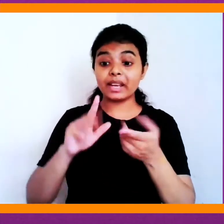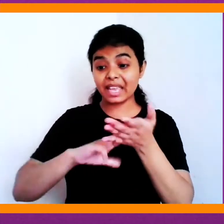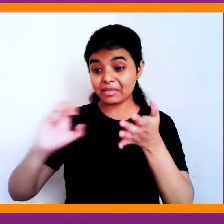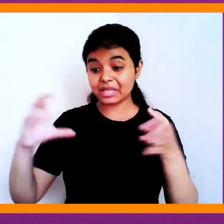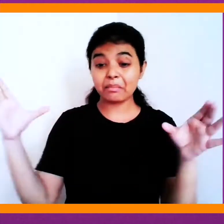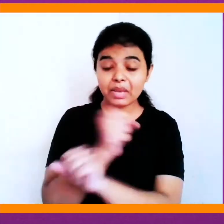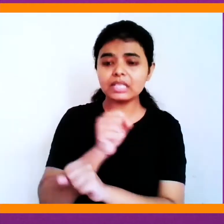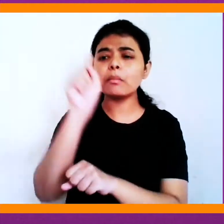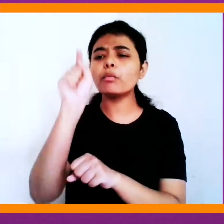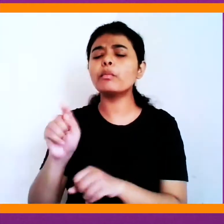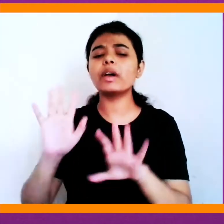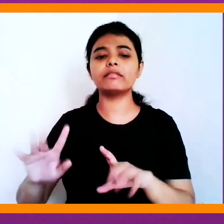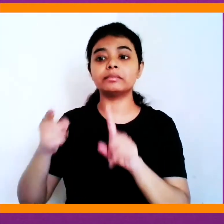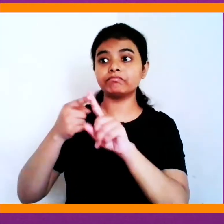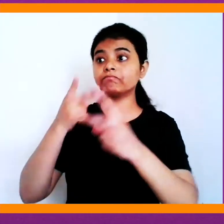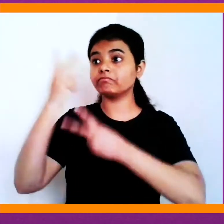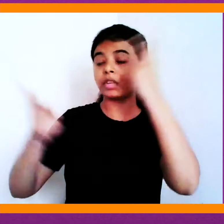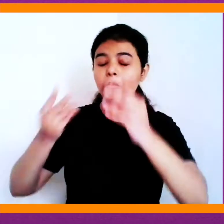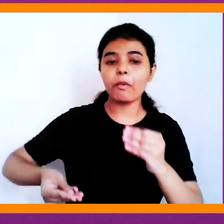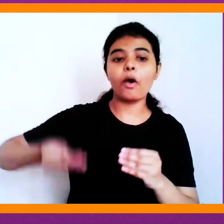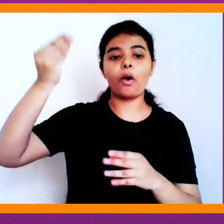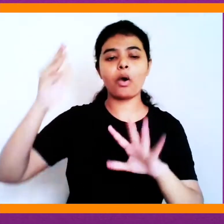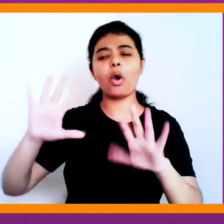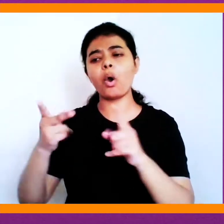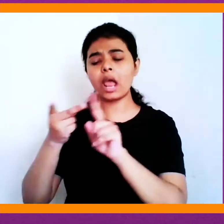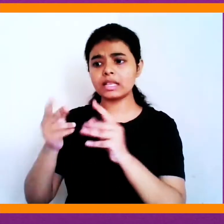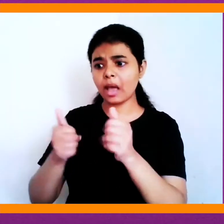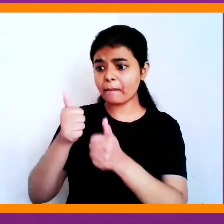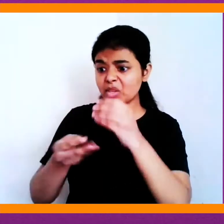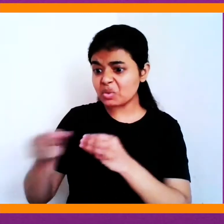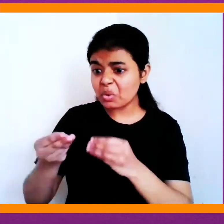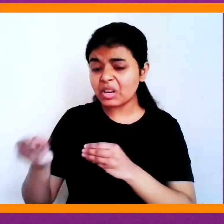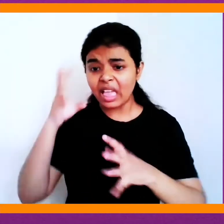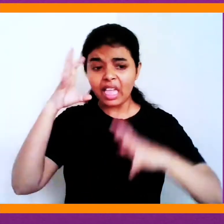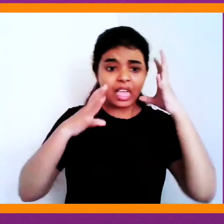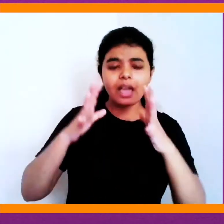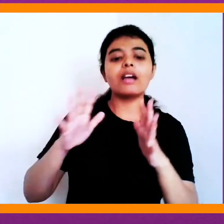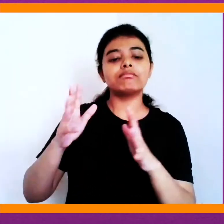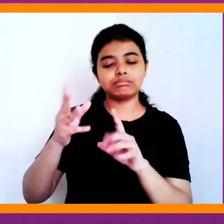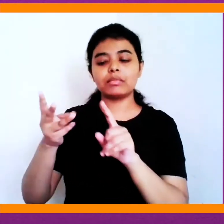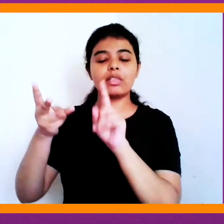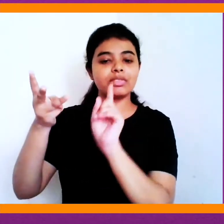a lot if you've got exams uh if you've had heavy antibiotics or painkillers because of a surgery